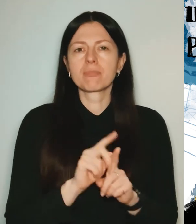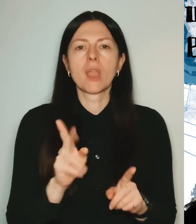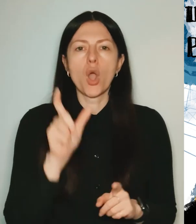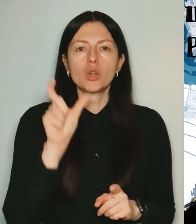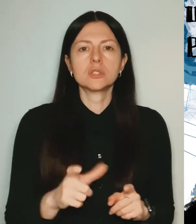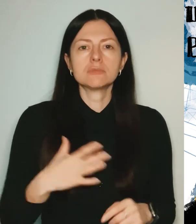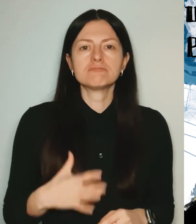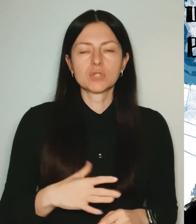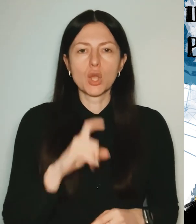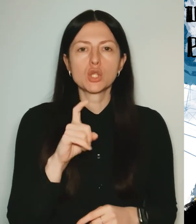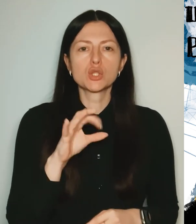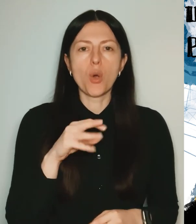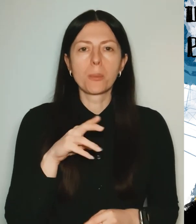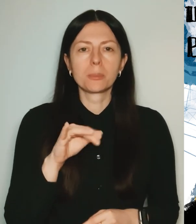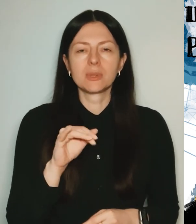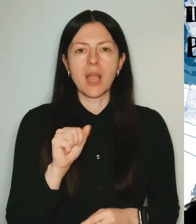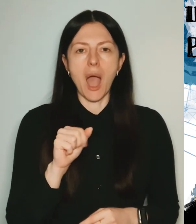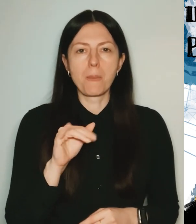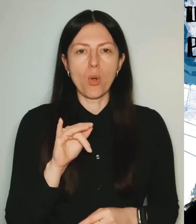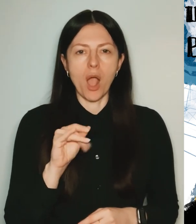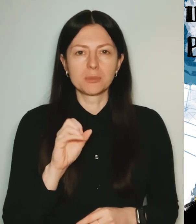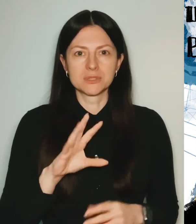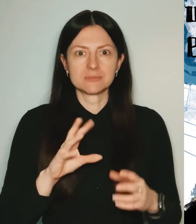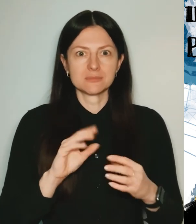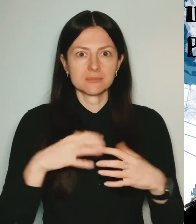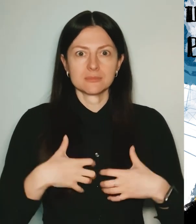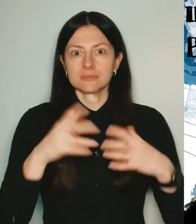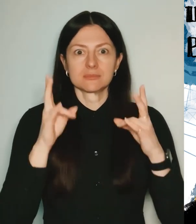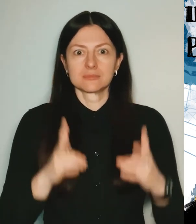someone who seems to be expecting a zombie apocalypse, who believes that it will start.